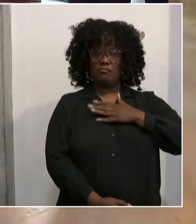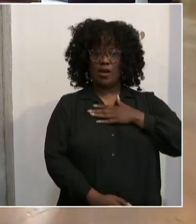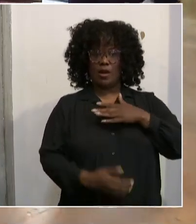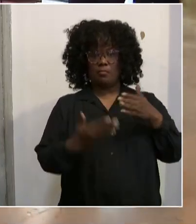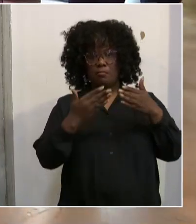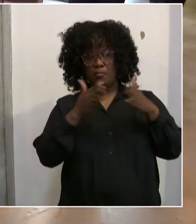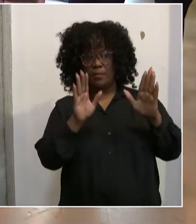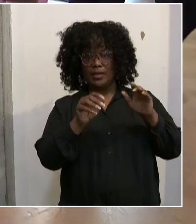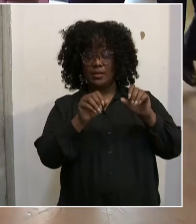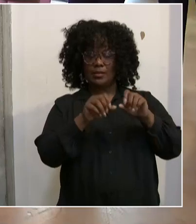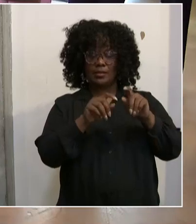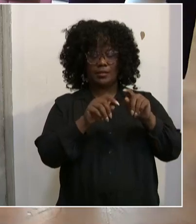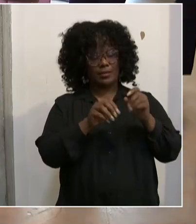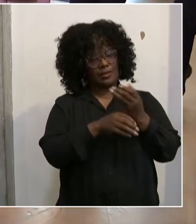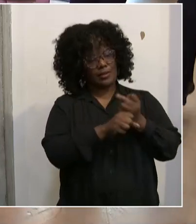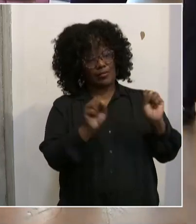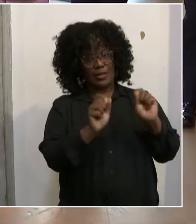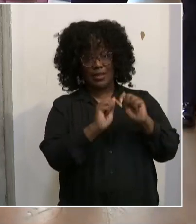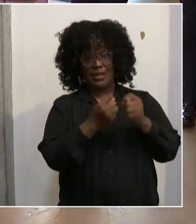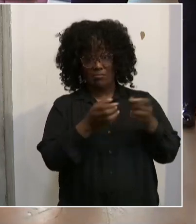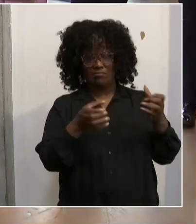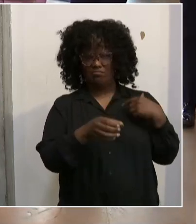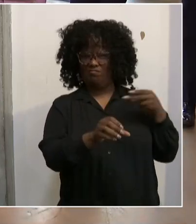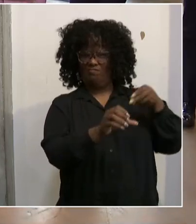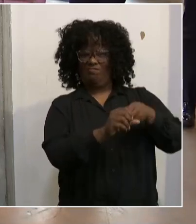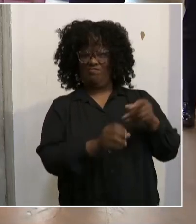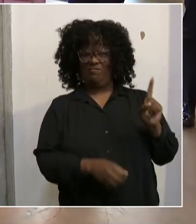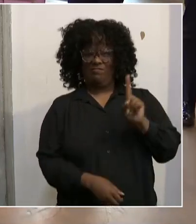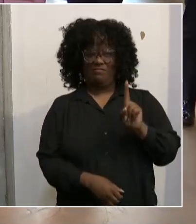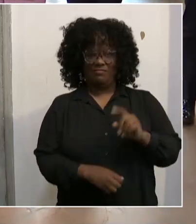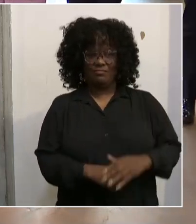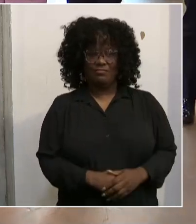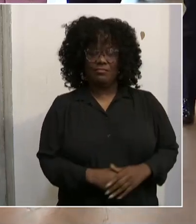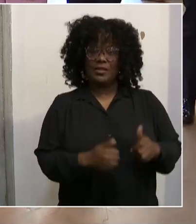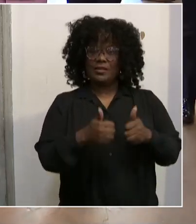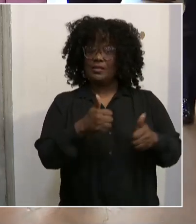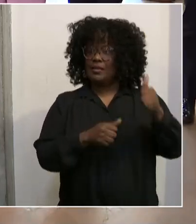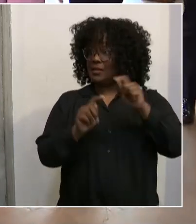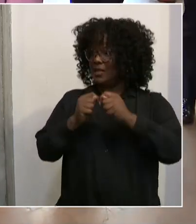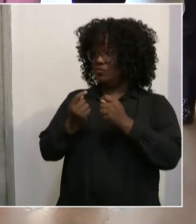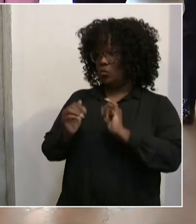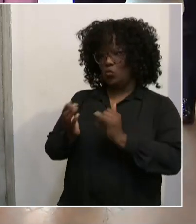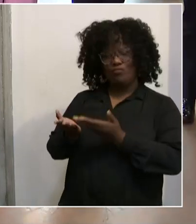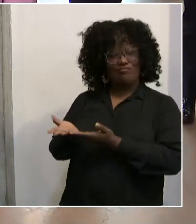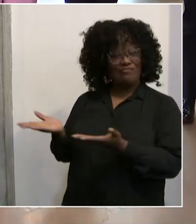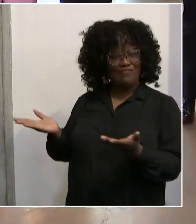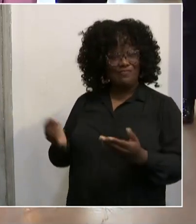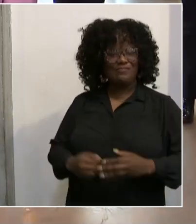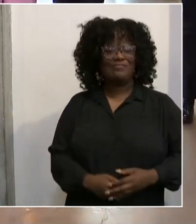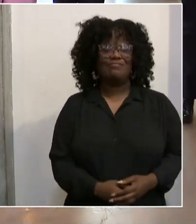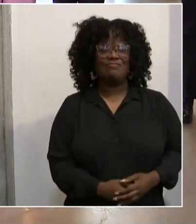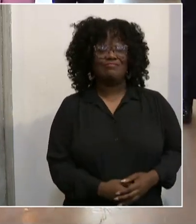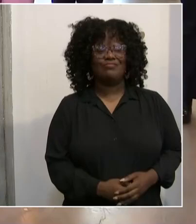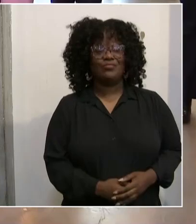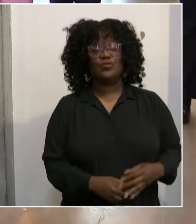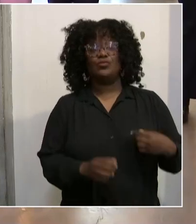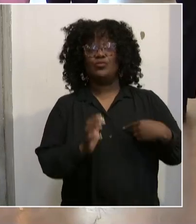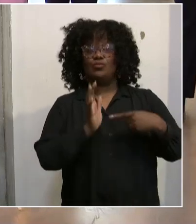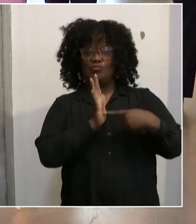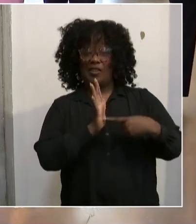and also representatives of Capitol Pride. Give them a big round of applause, stand up guys, be recognized.